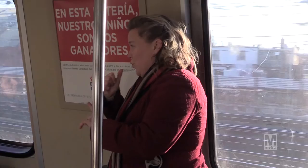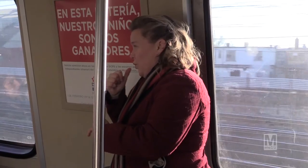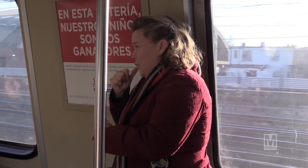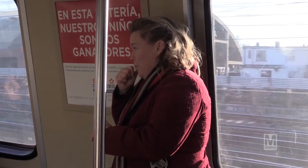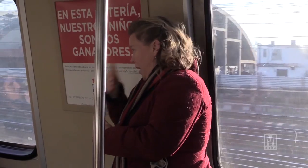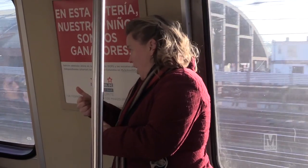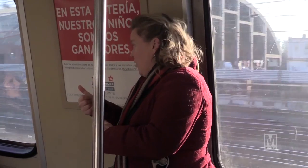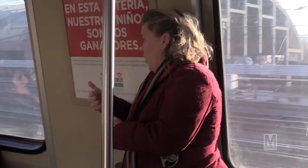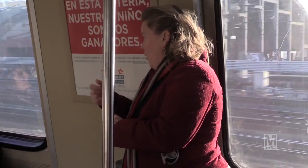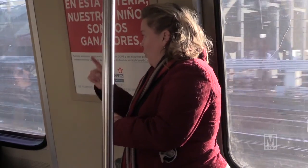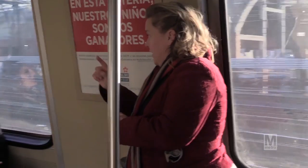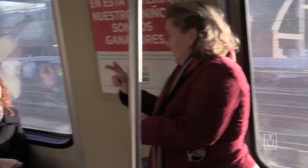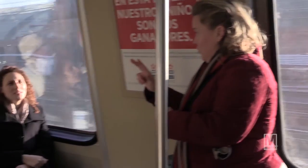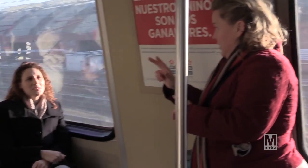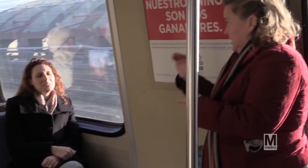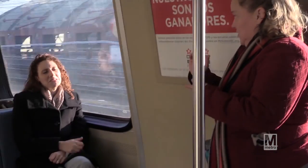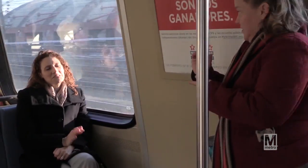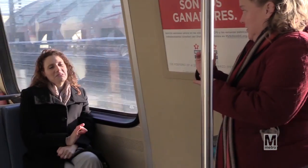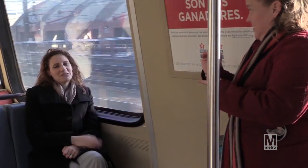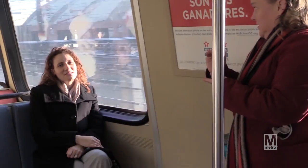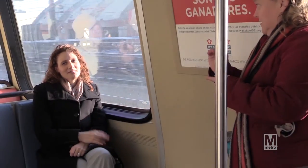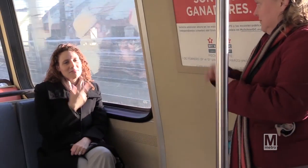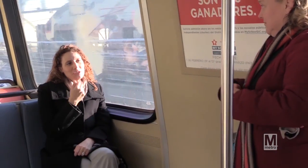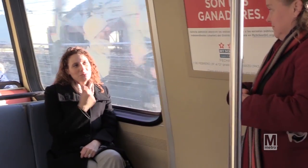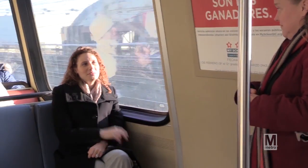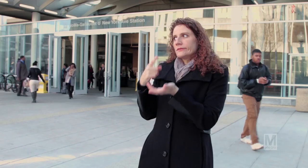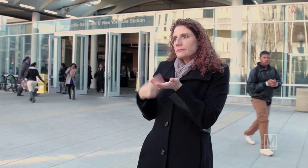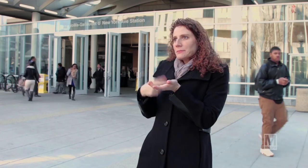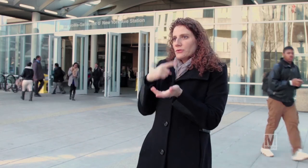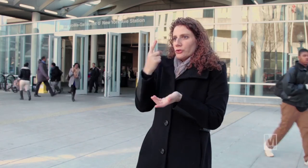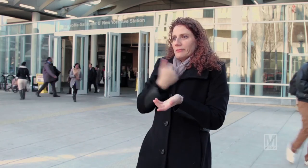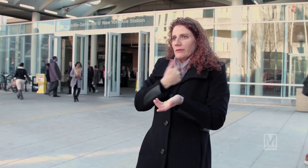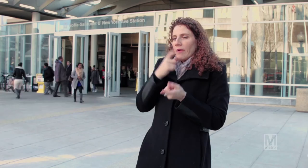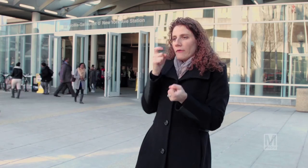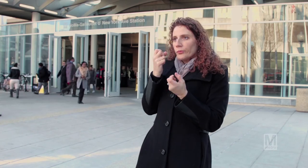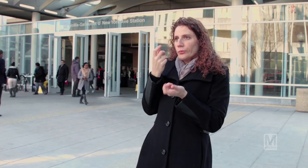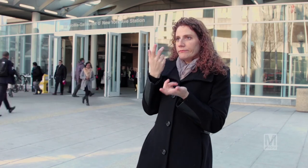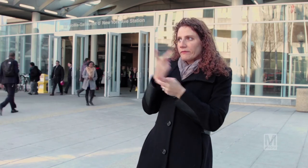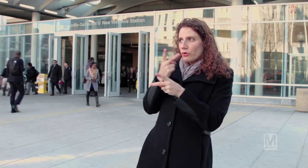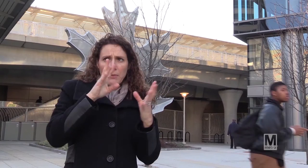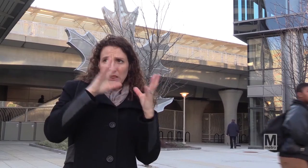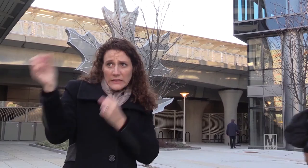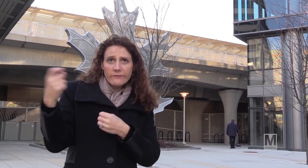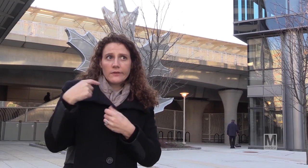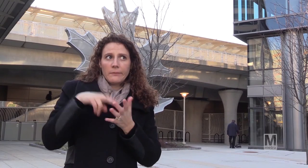But for me, it's a little bit of a challenge, because the passengers don't really help out in terms of information, and so sometimes, again,